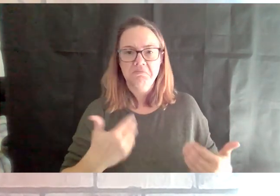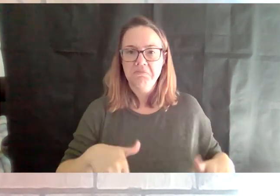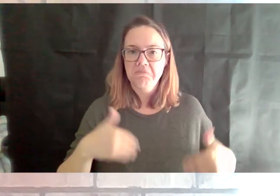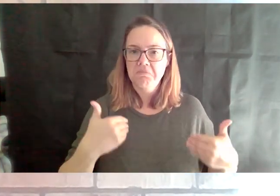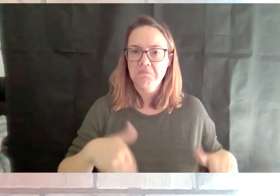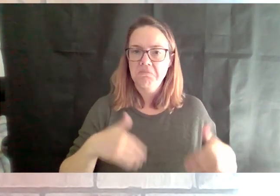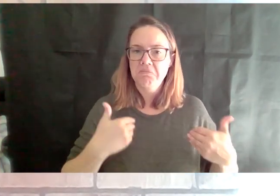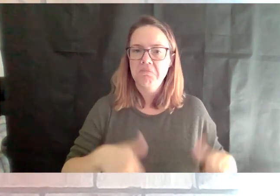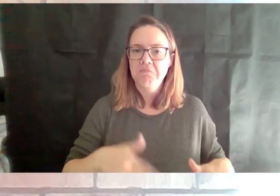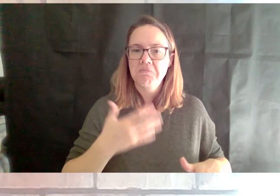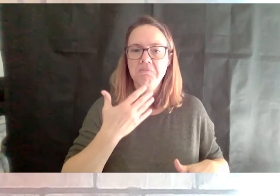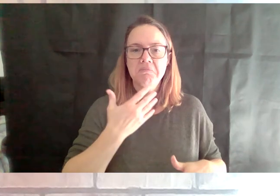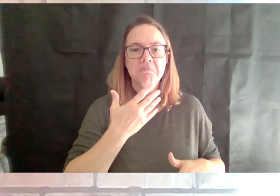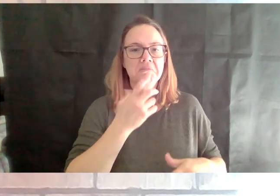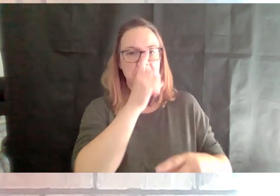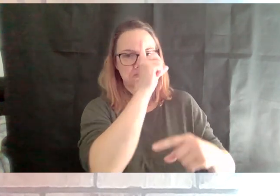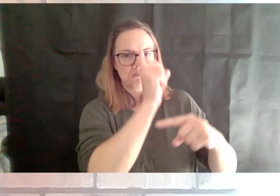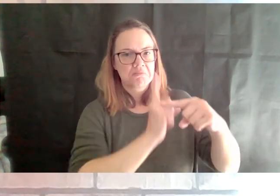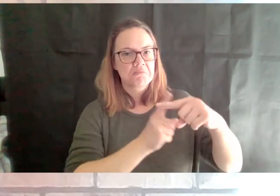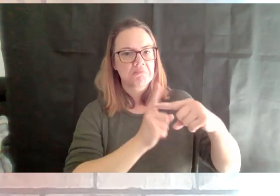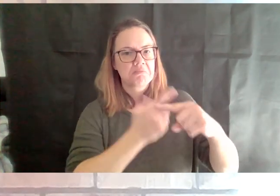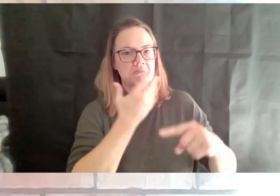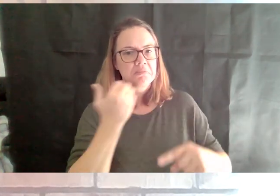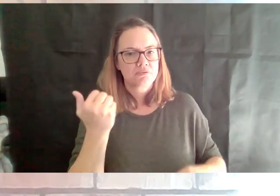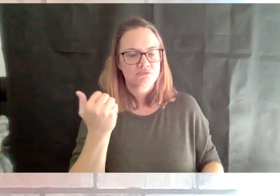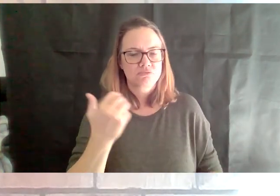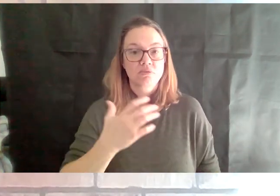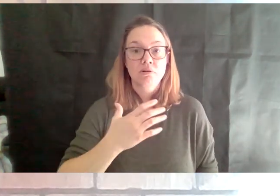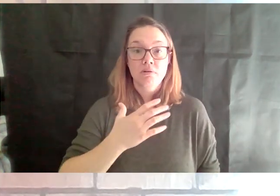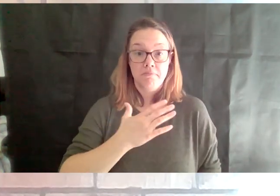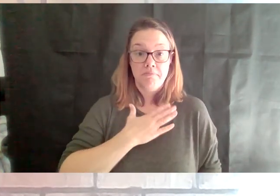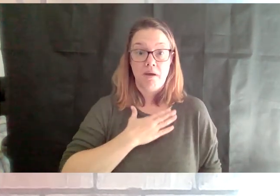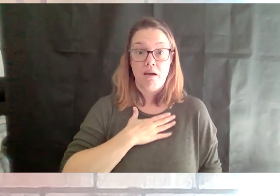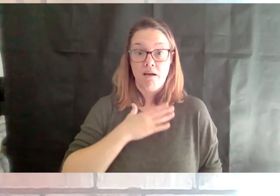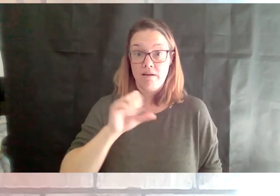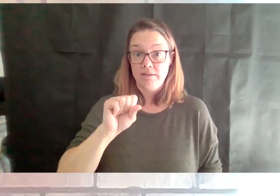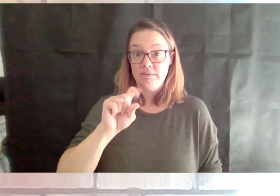part of bringing my style, my sense of how I do things,